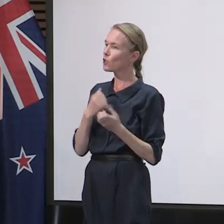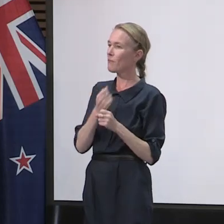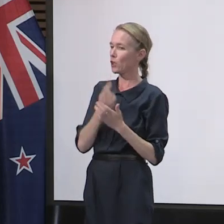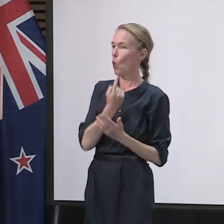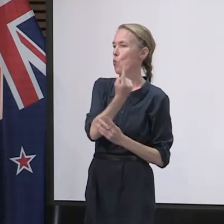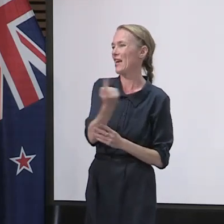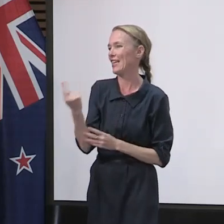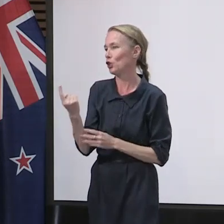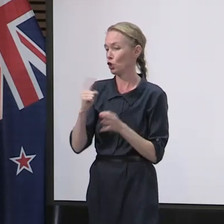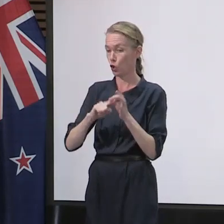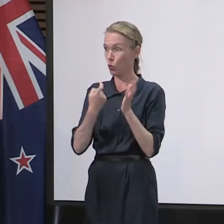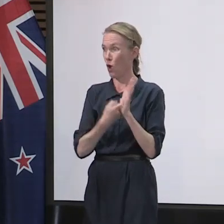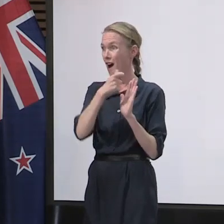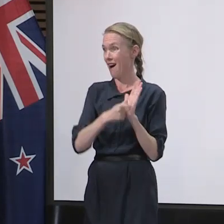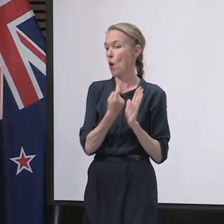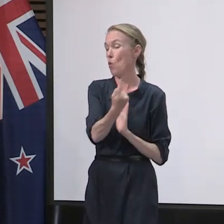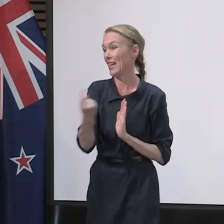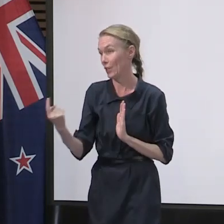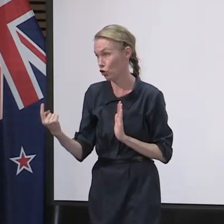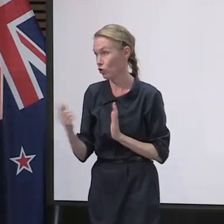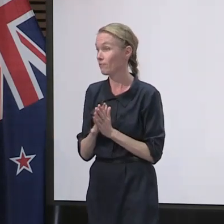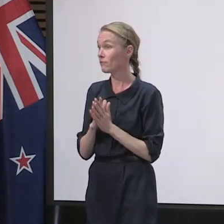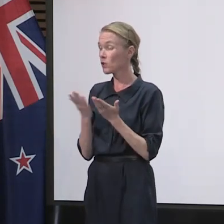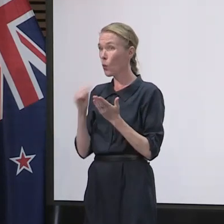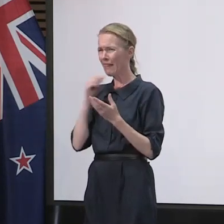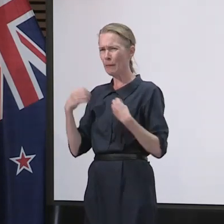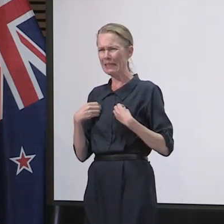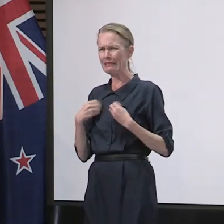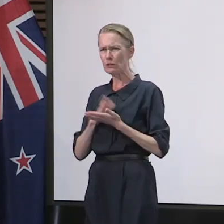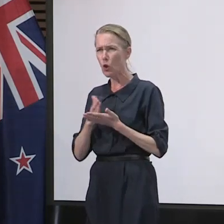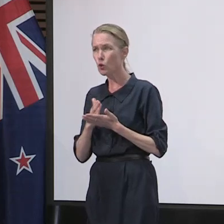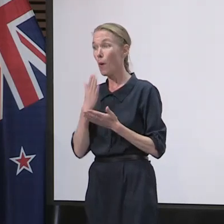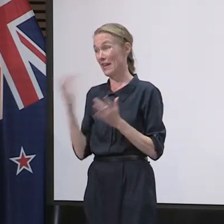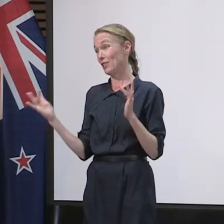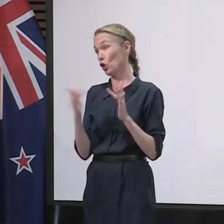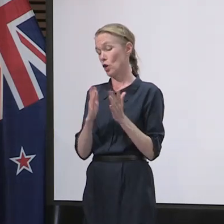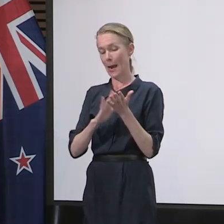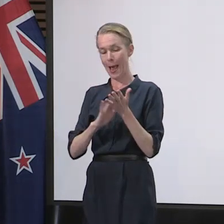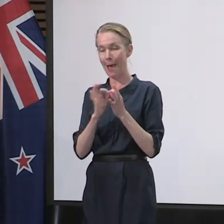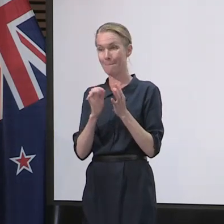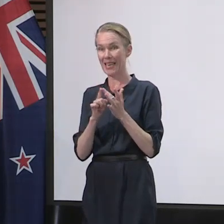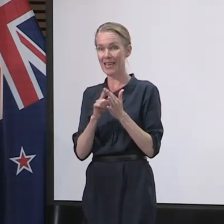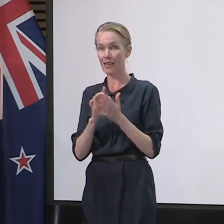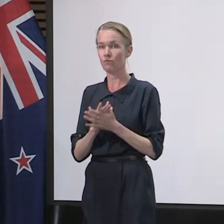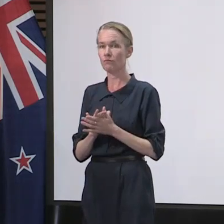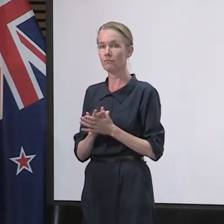unique identifier. Many are downloading the code and